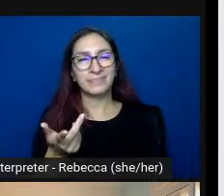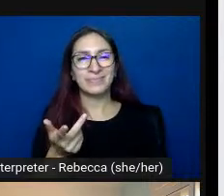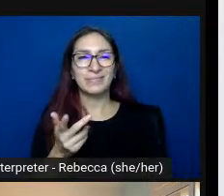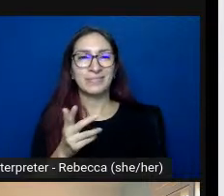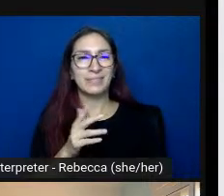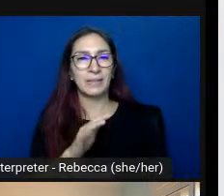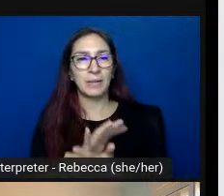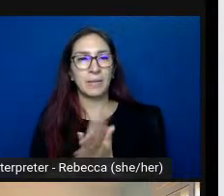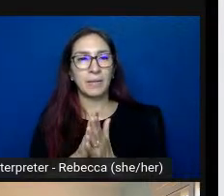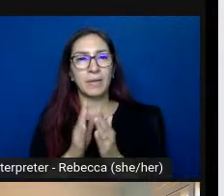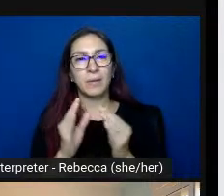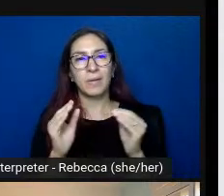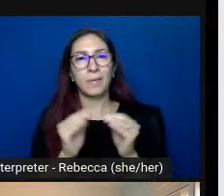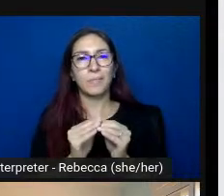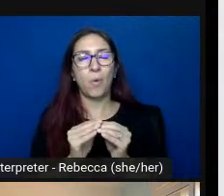abandoned the pink colors and